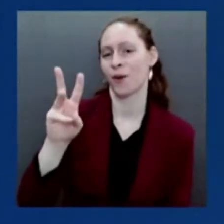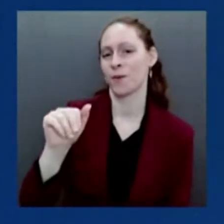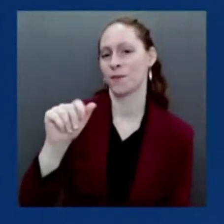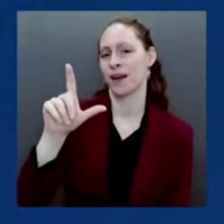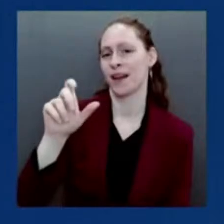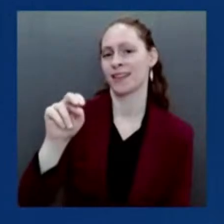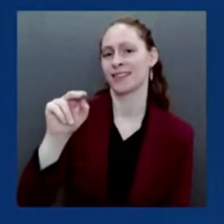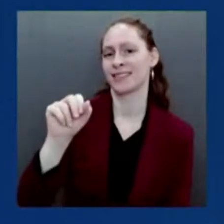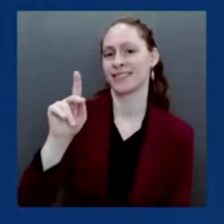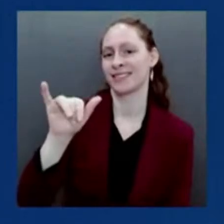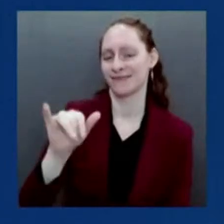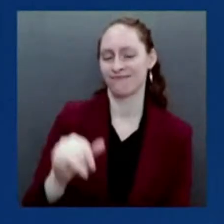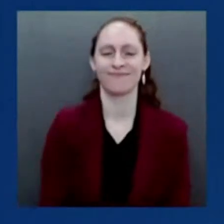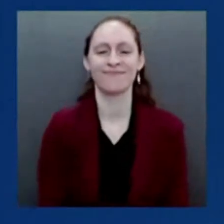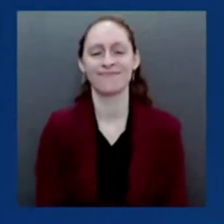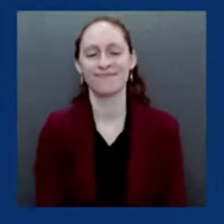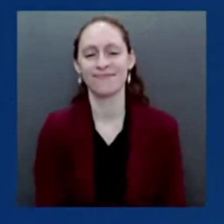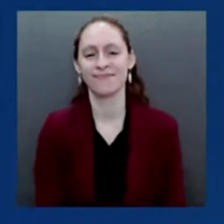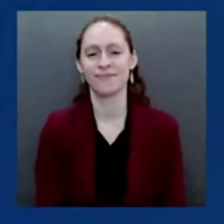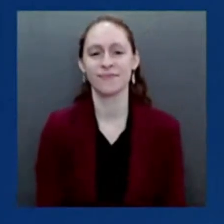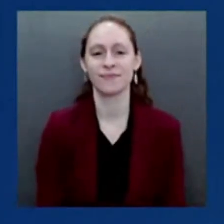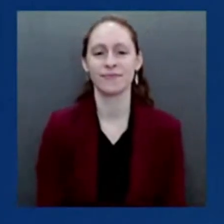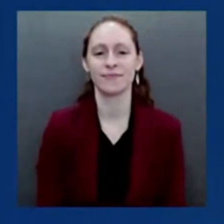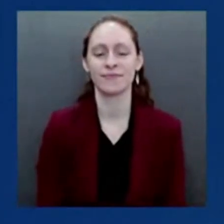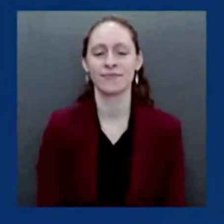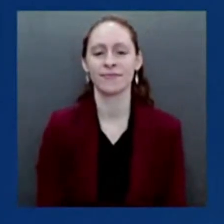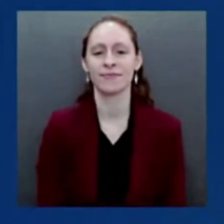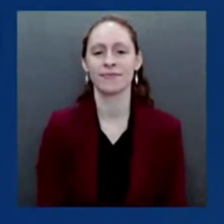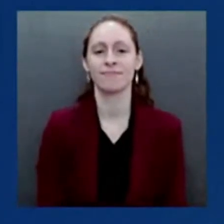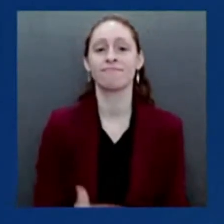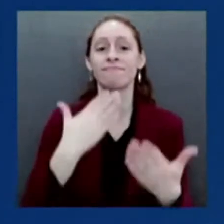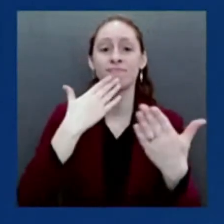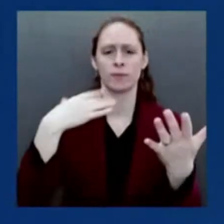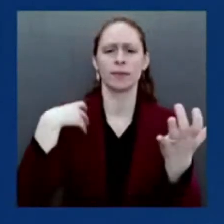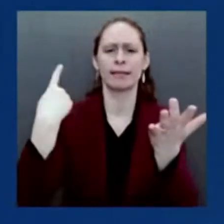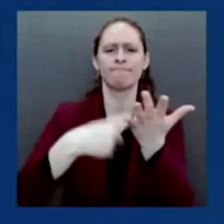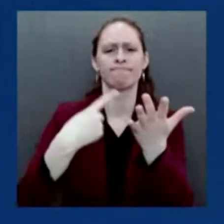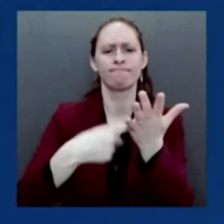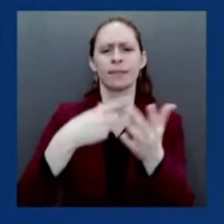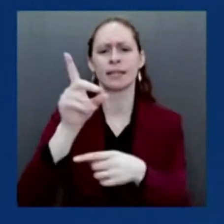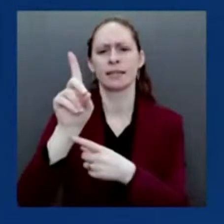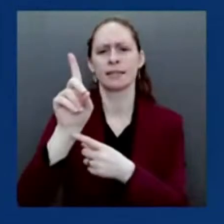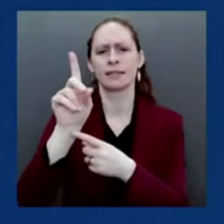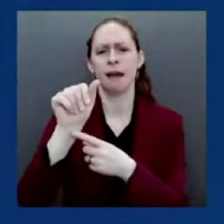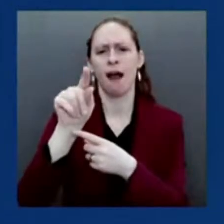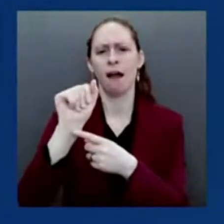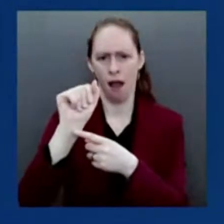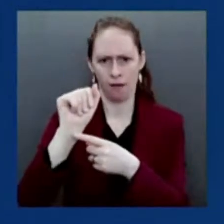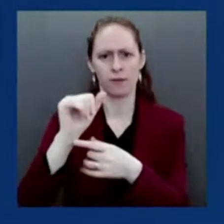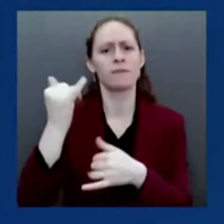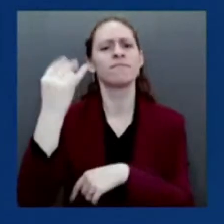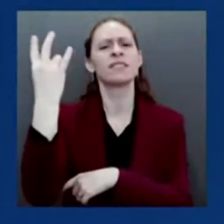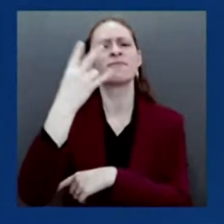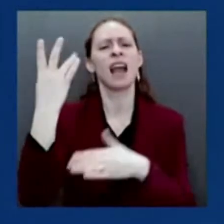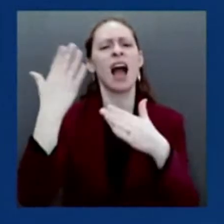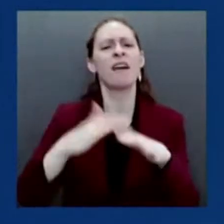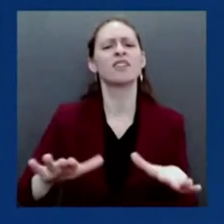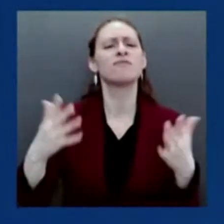WITH THAT, LET'S GET OVER TO DR. WILENSKY. DR. WILENSKY?